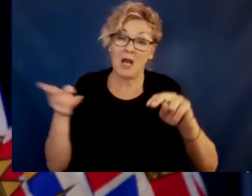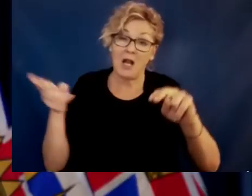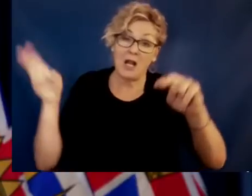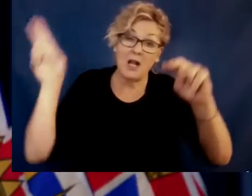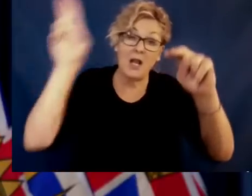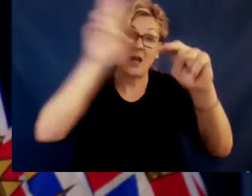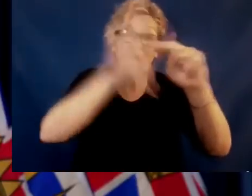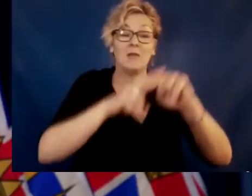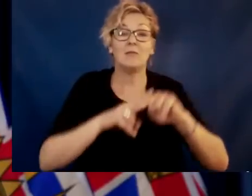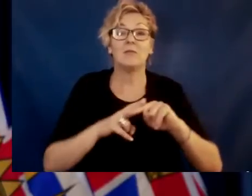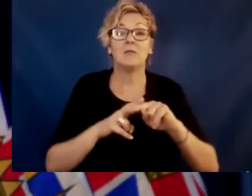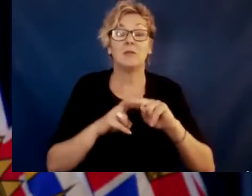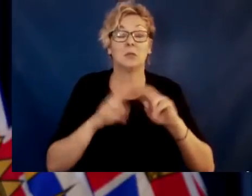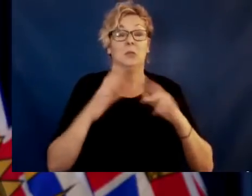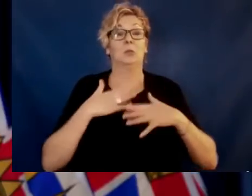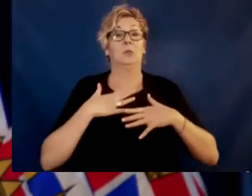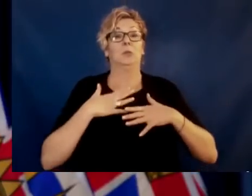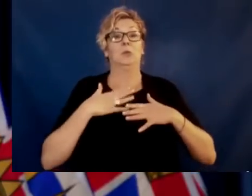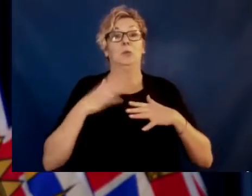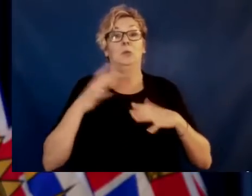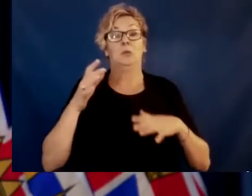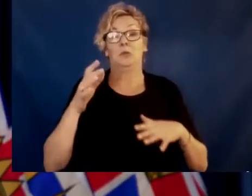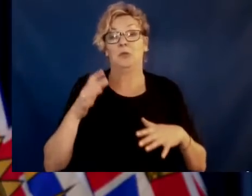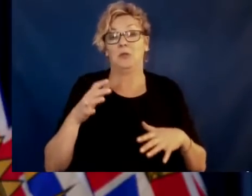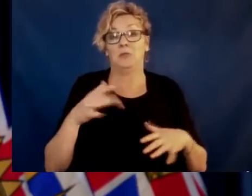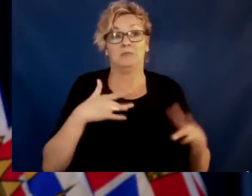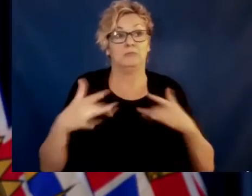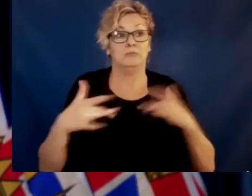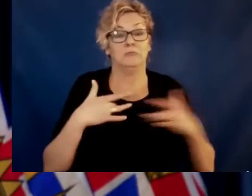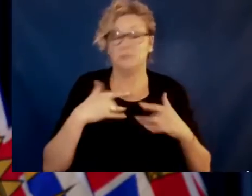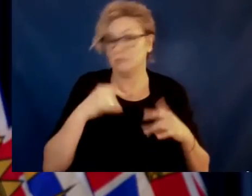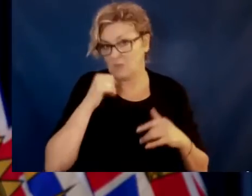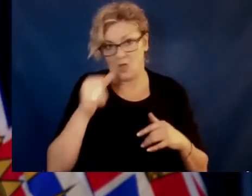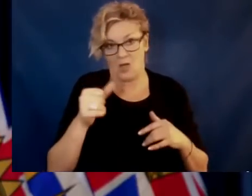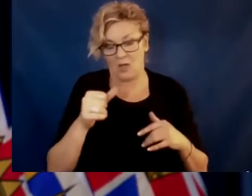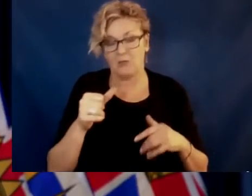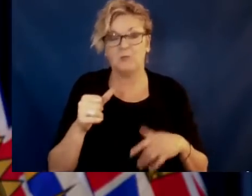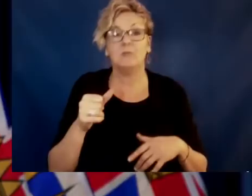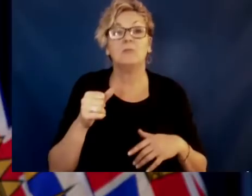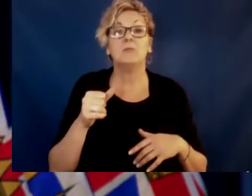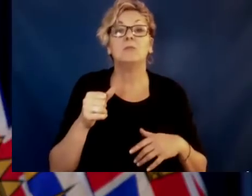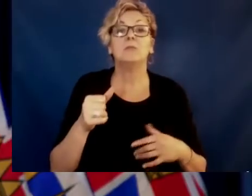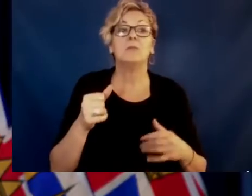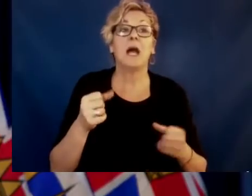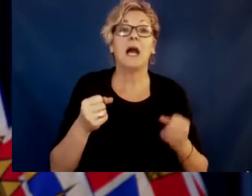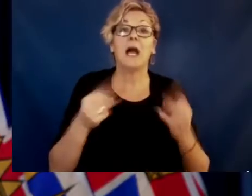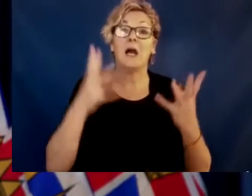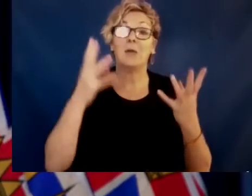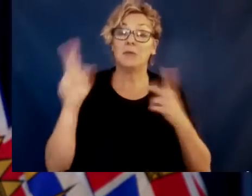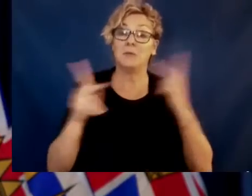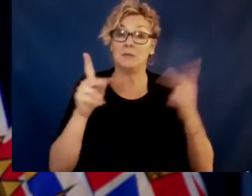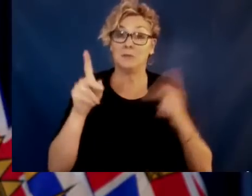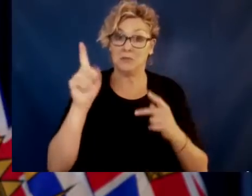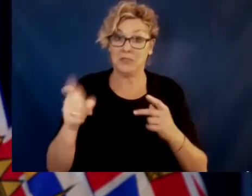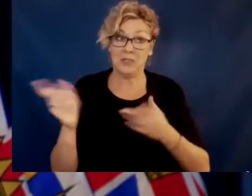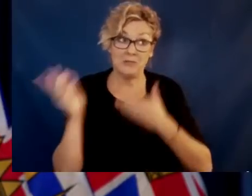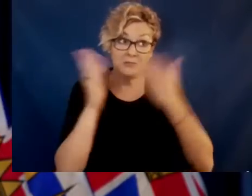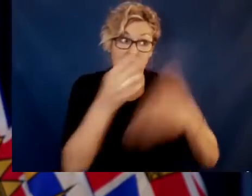What we are not seeing is rapidly increase, logarithm logarithmic increase in number of cases and a surge in our hospital system.